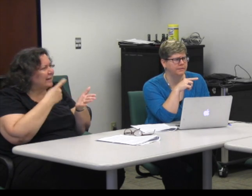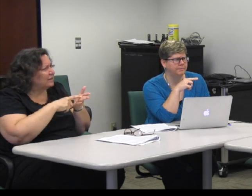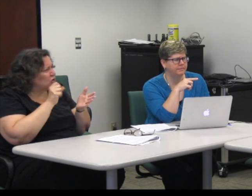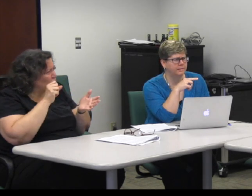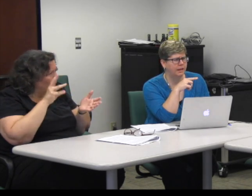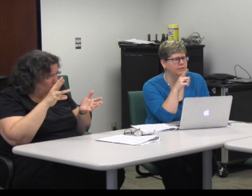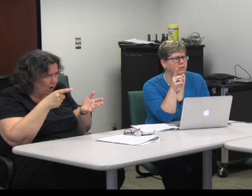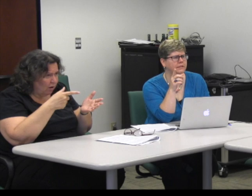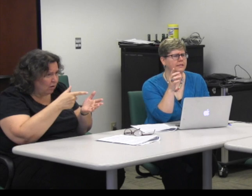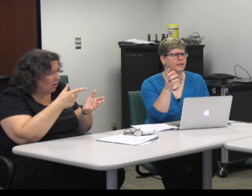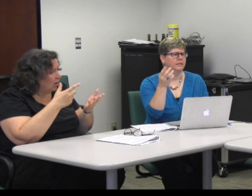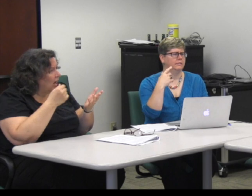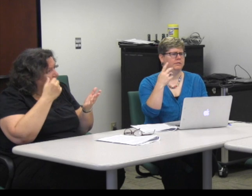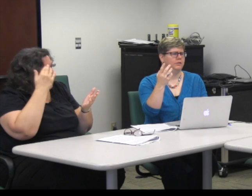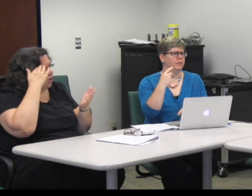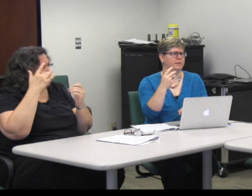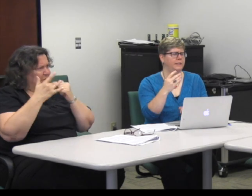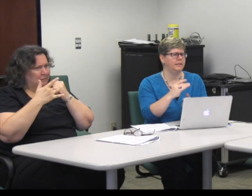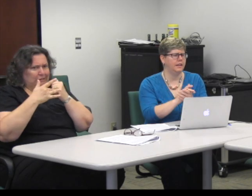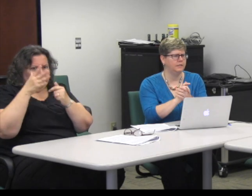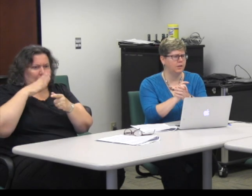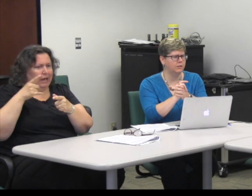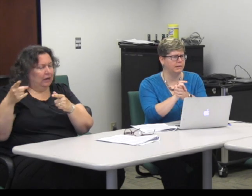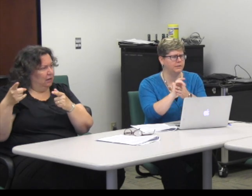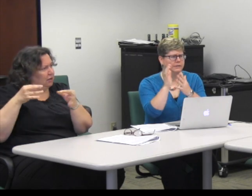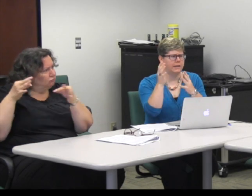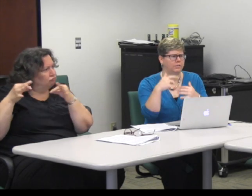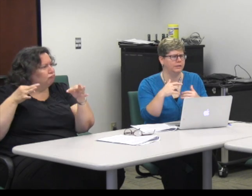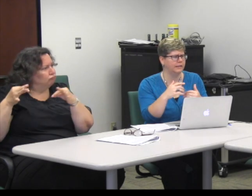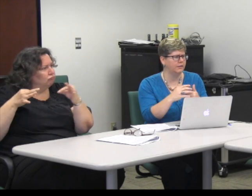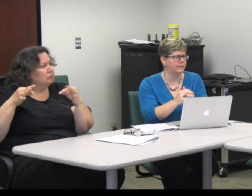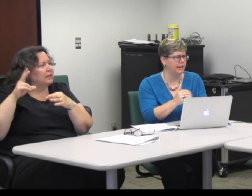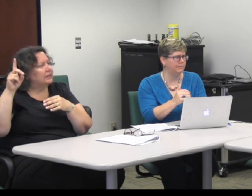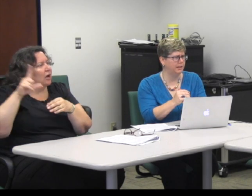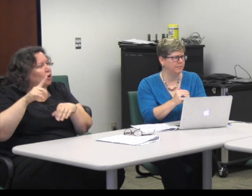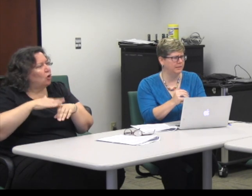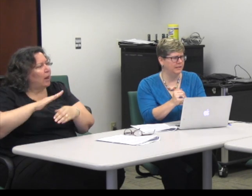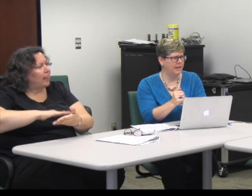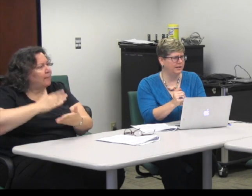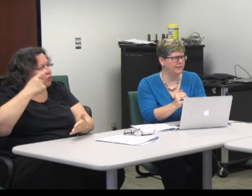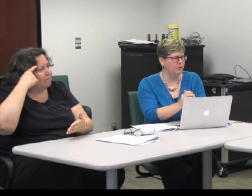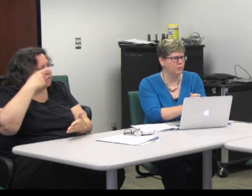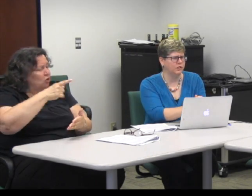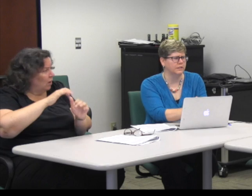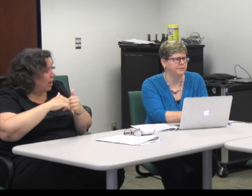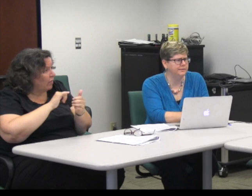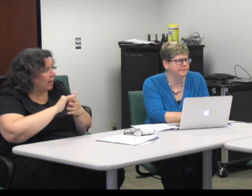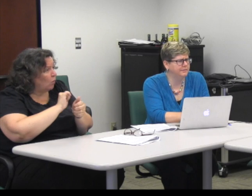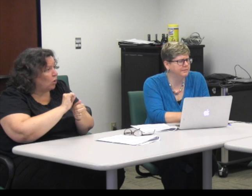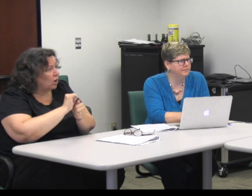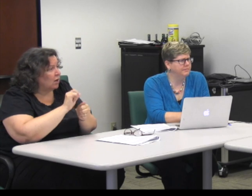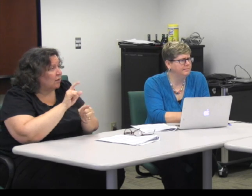I know the tech gentleman, he and I had talked about that. He was downloading it on a laptop. How did that work?